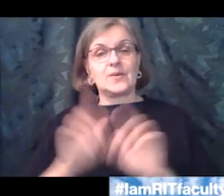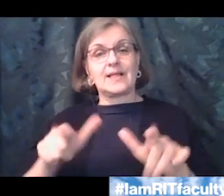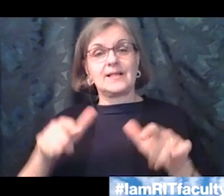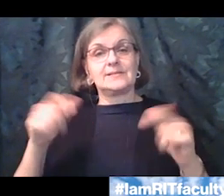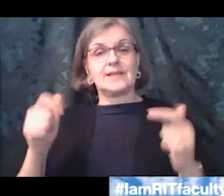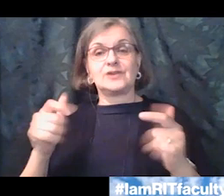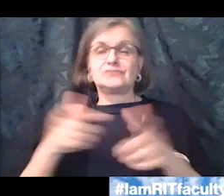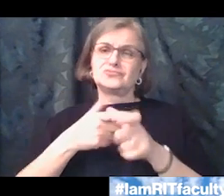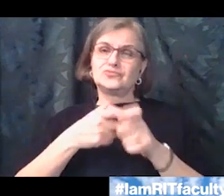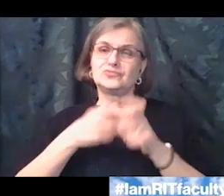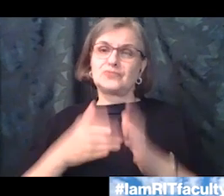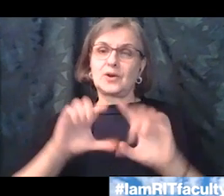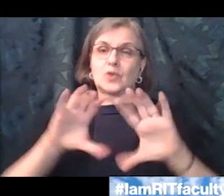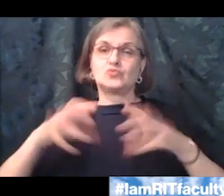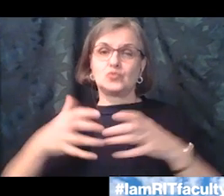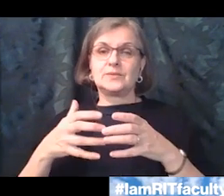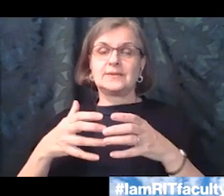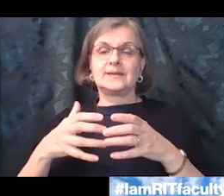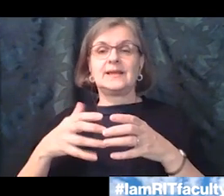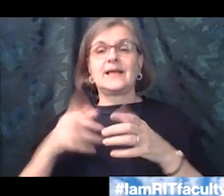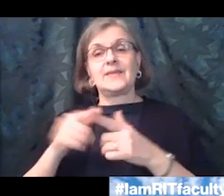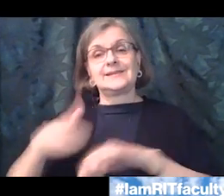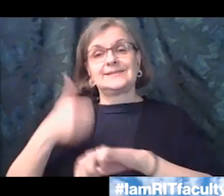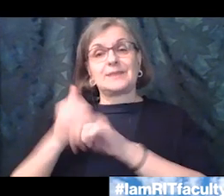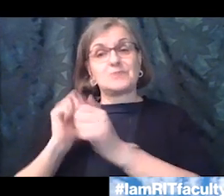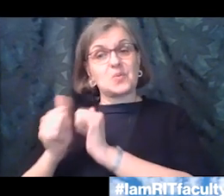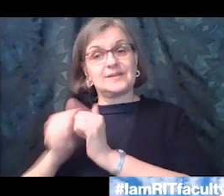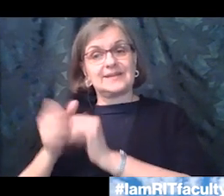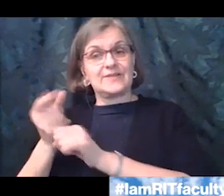and they organize races around the years, and yes, that includes the winter.